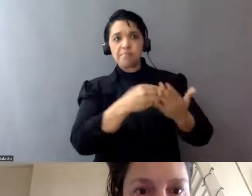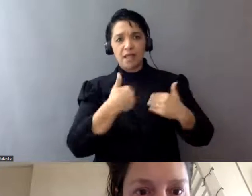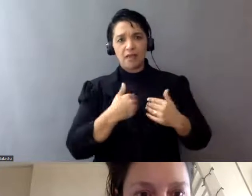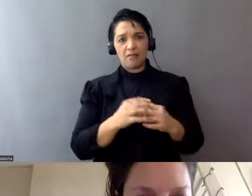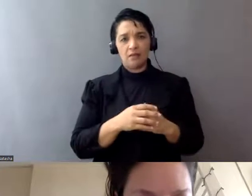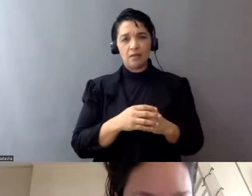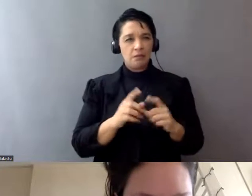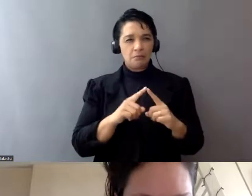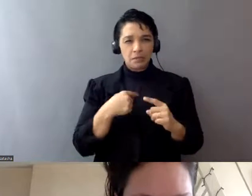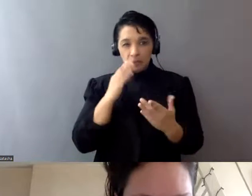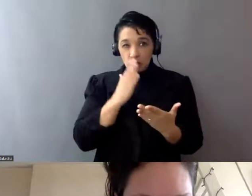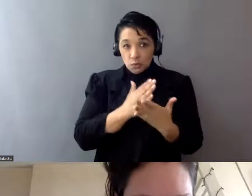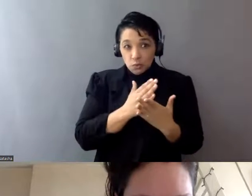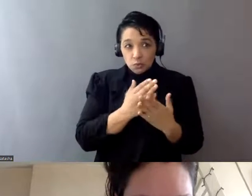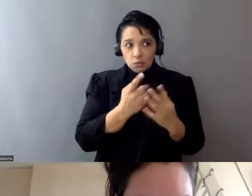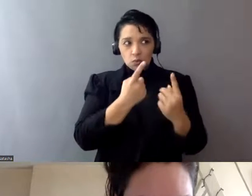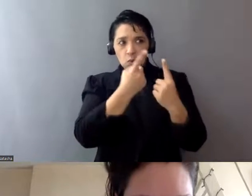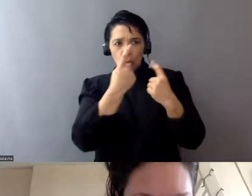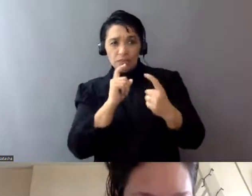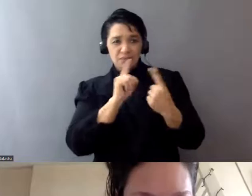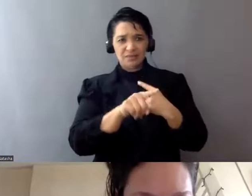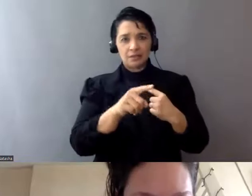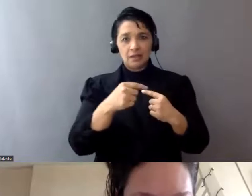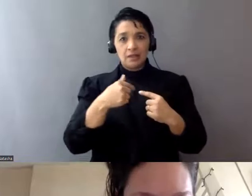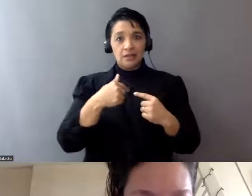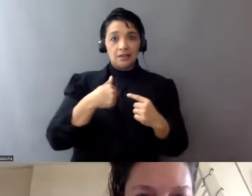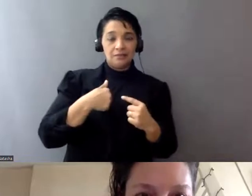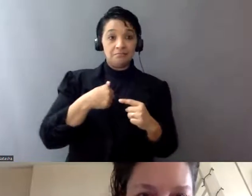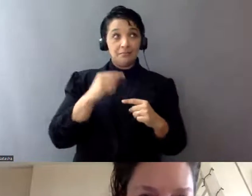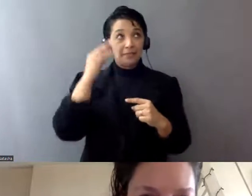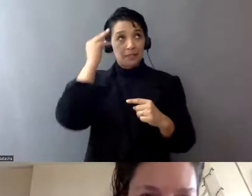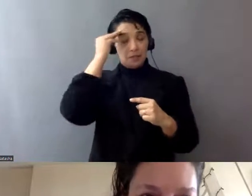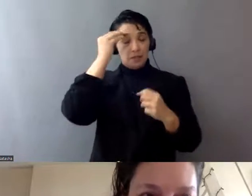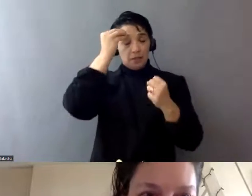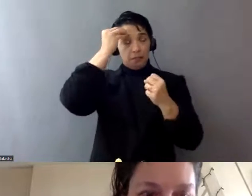I have a disability too and my memory is not great.